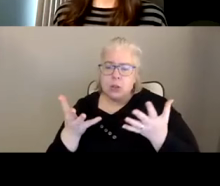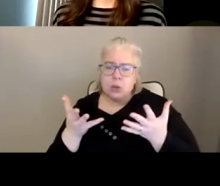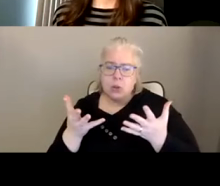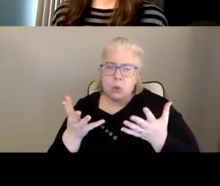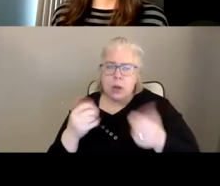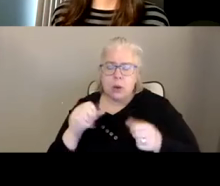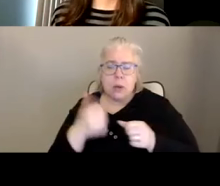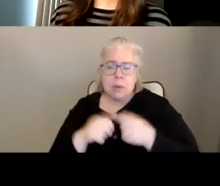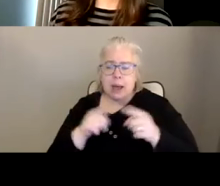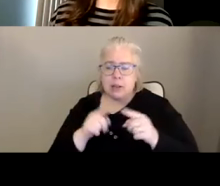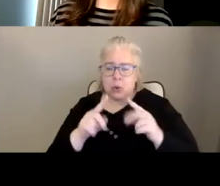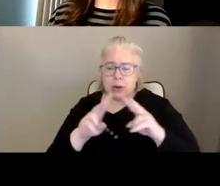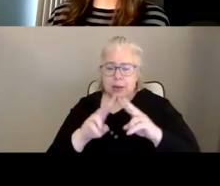as you're assessing as well.